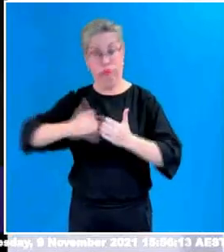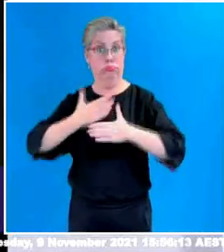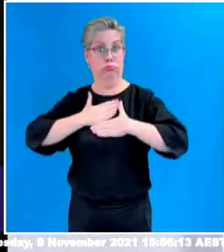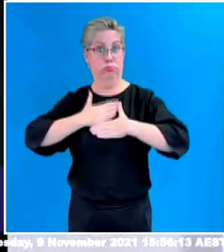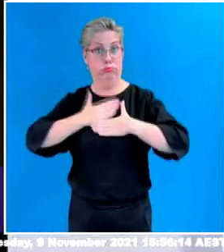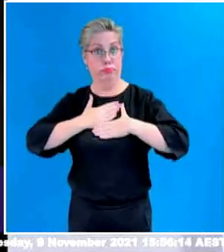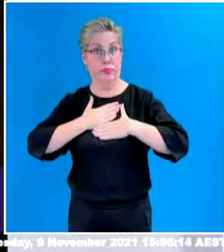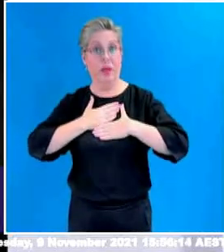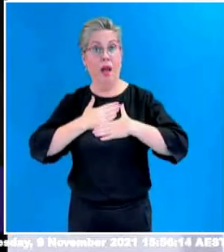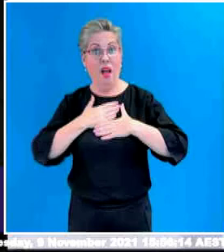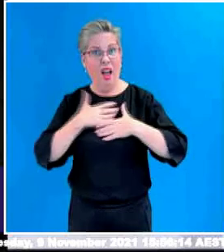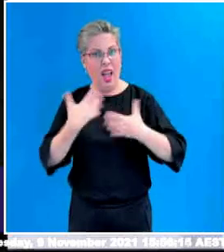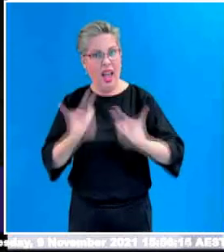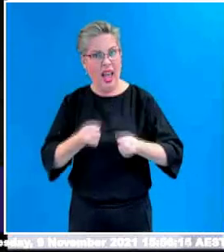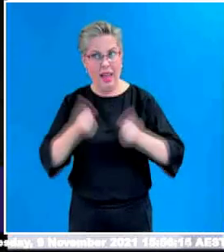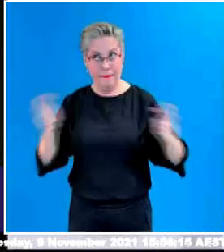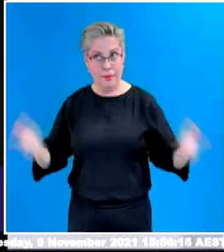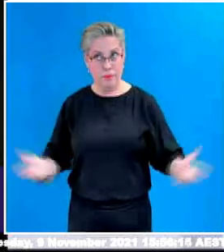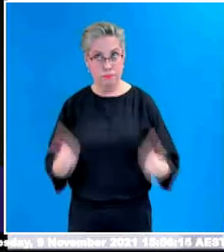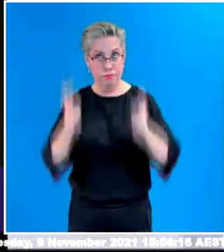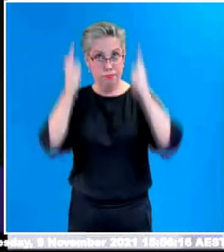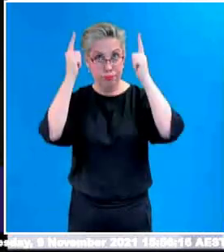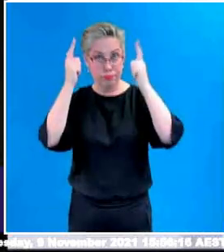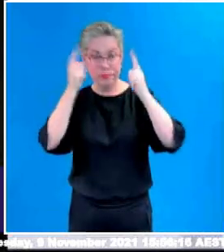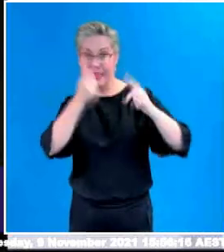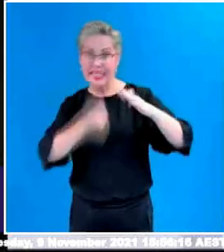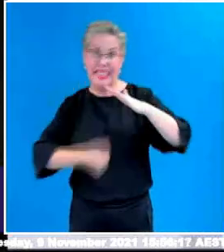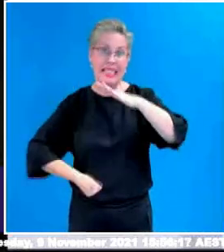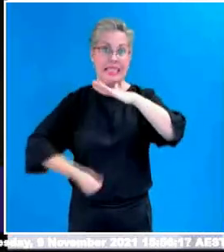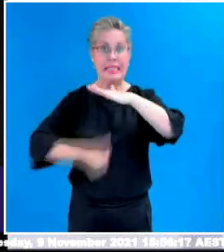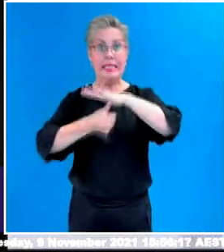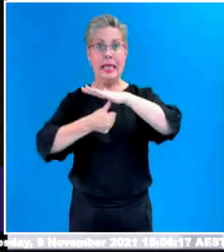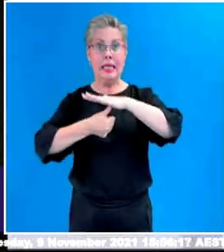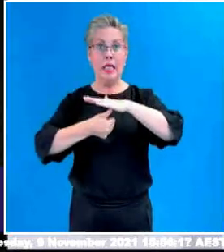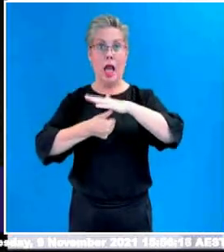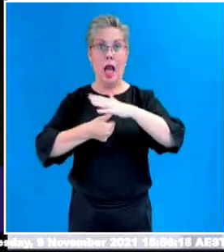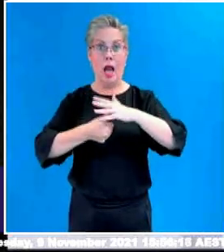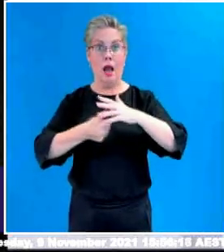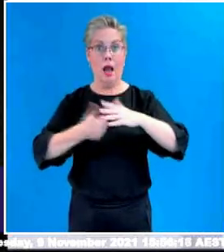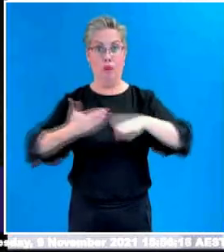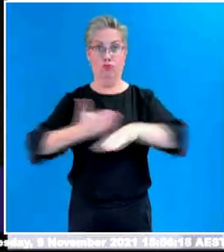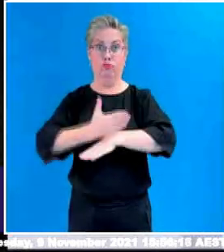In the Attorney-General's Department, we don't ask people to